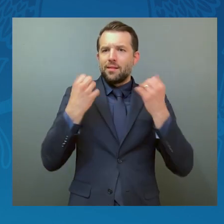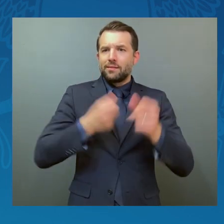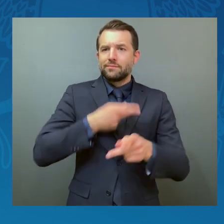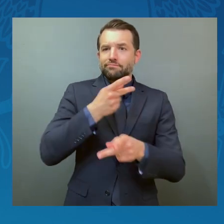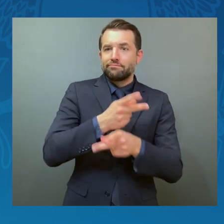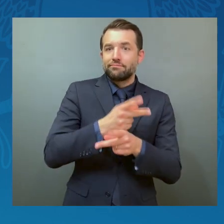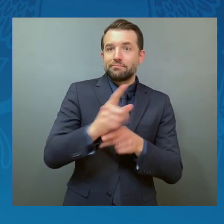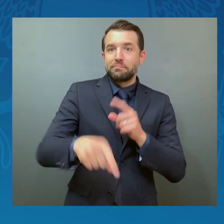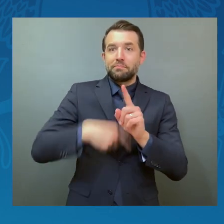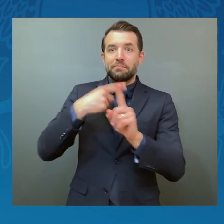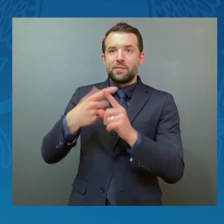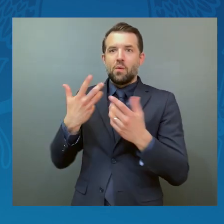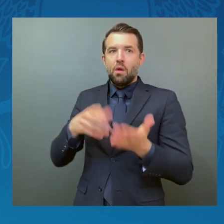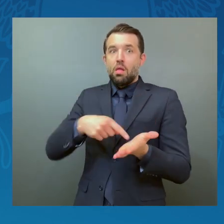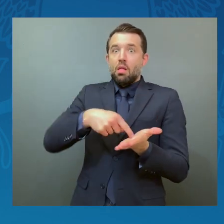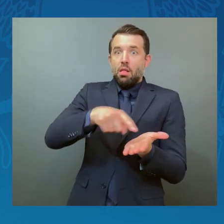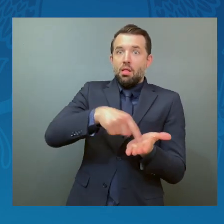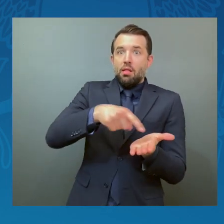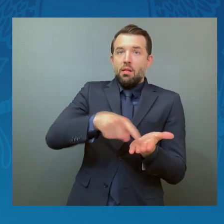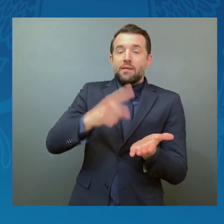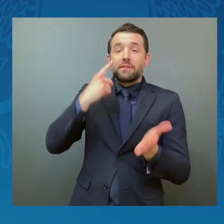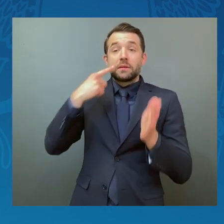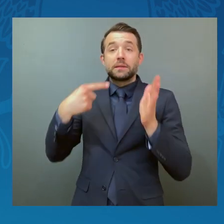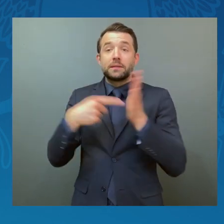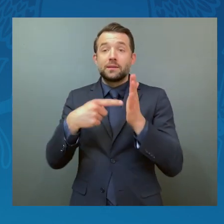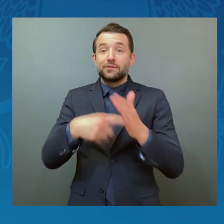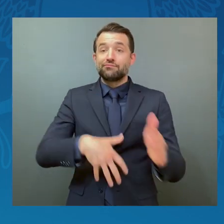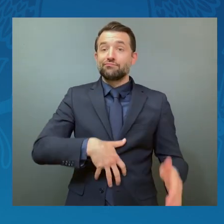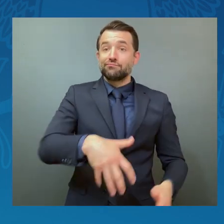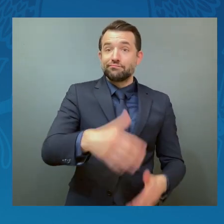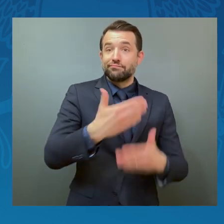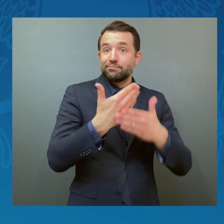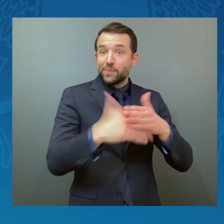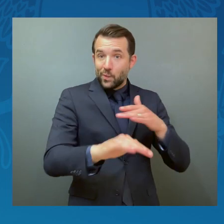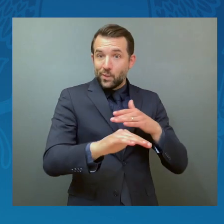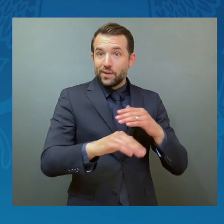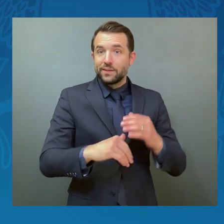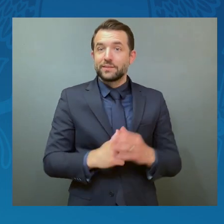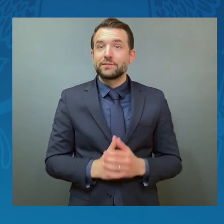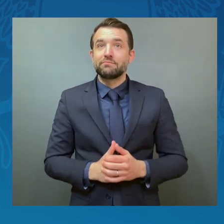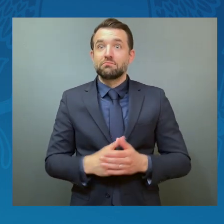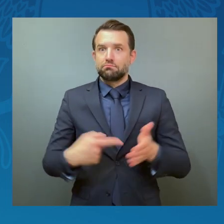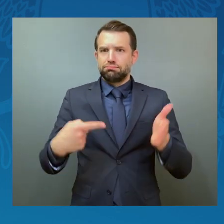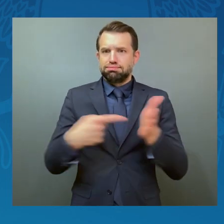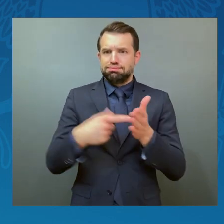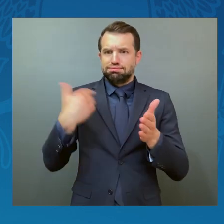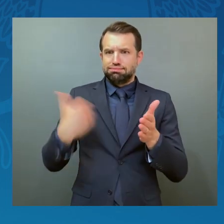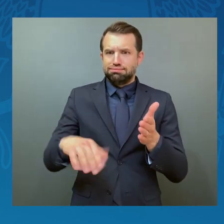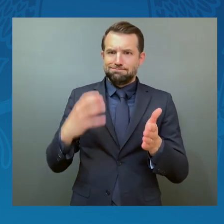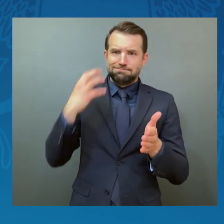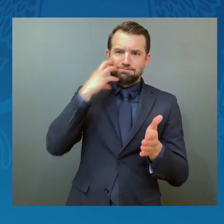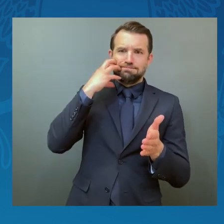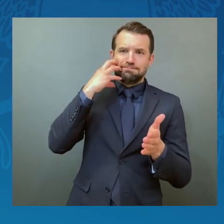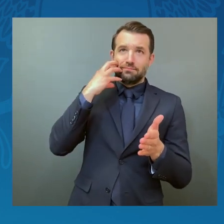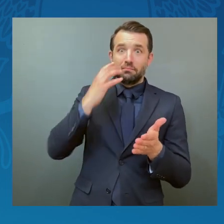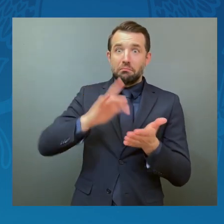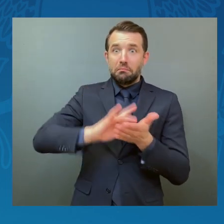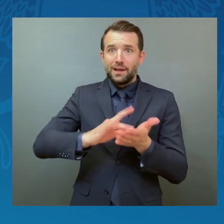As a result, women end up with more medical debt and you couple that with the structural inequities, like our gender pay gap,